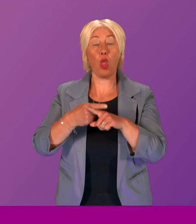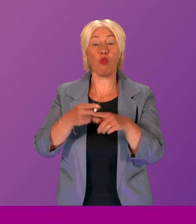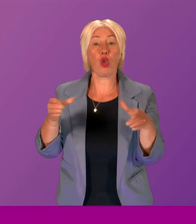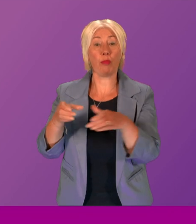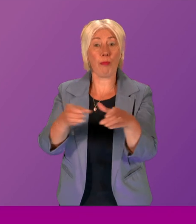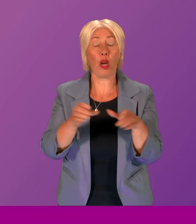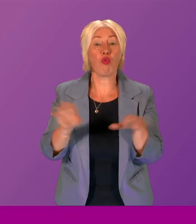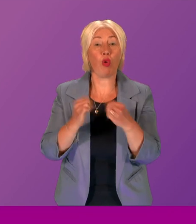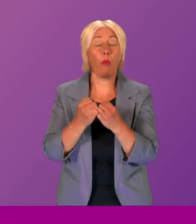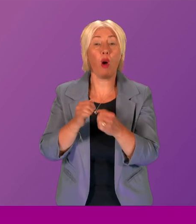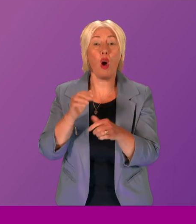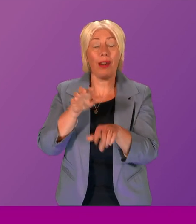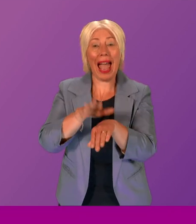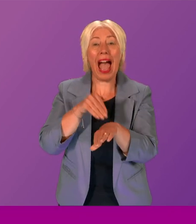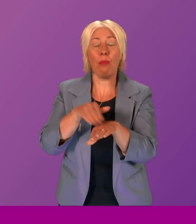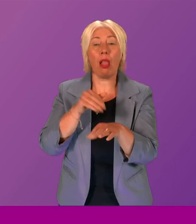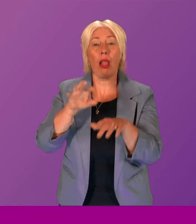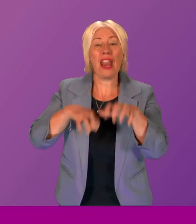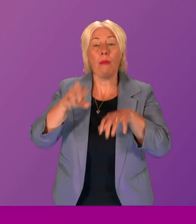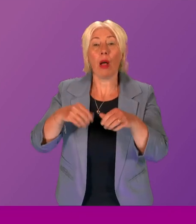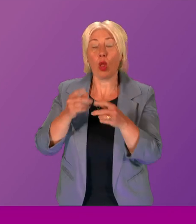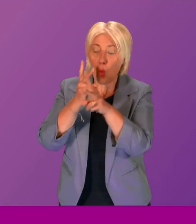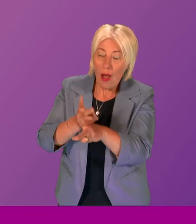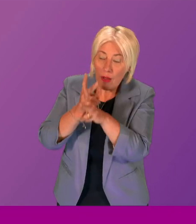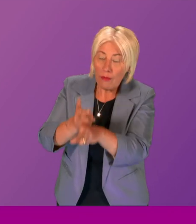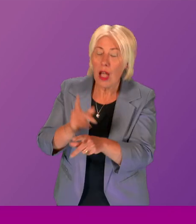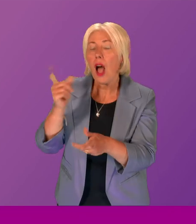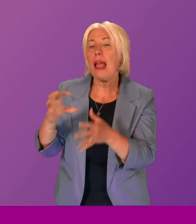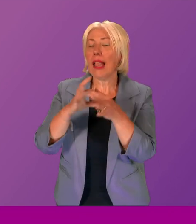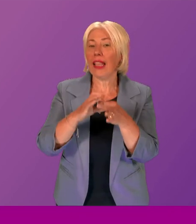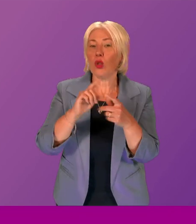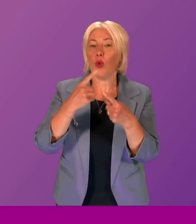To ask the First Minister, further to the regulations relating to XL bully-type dogs